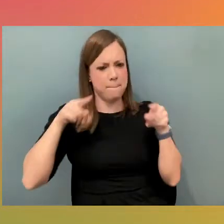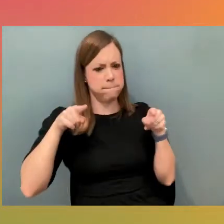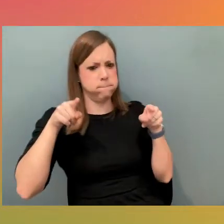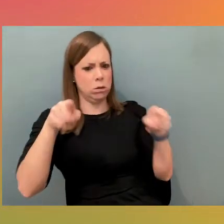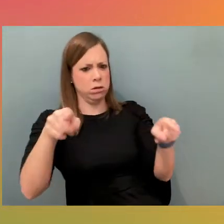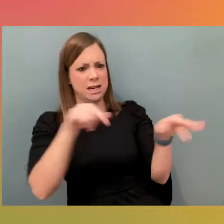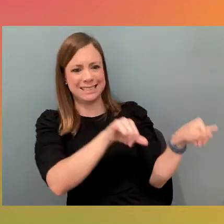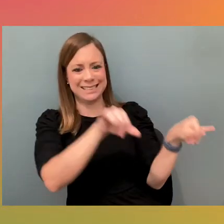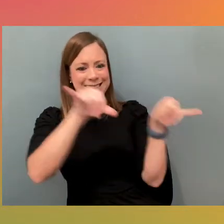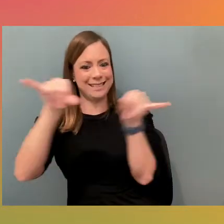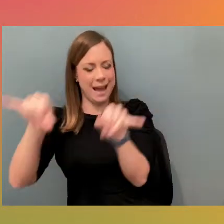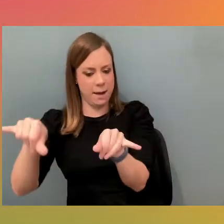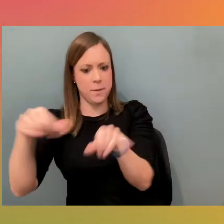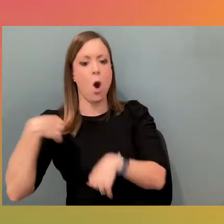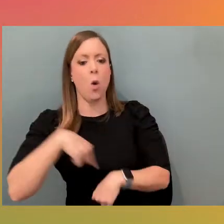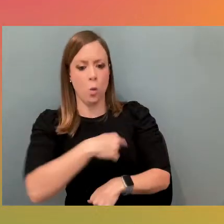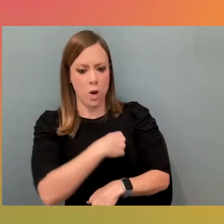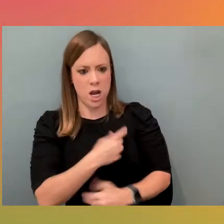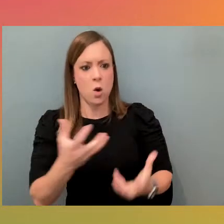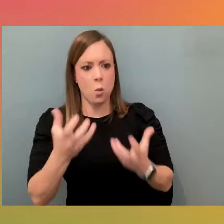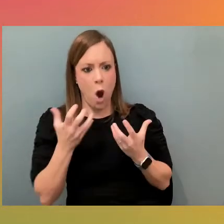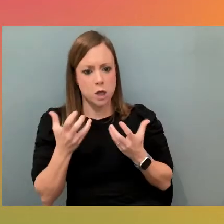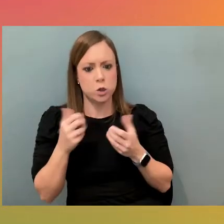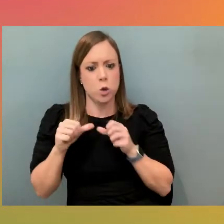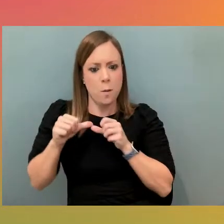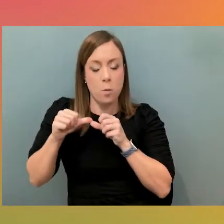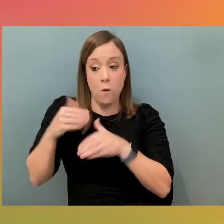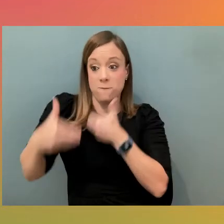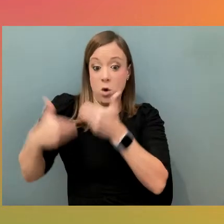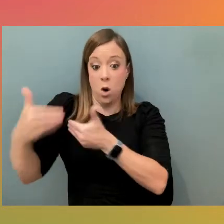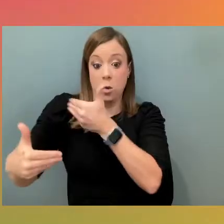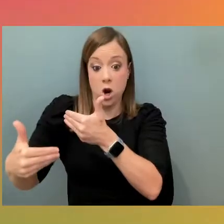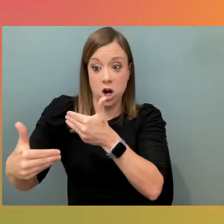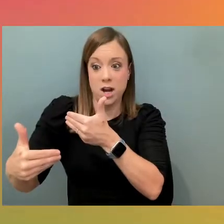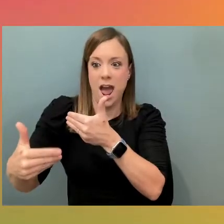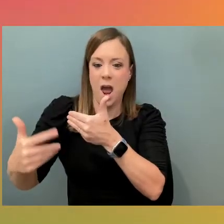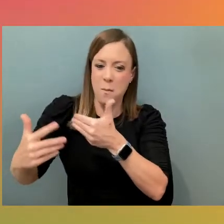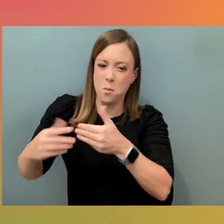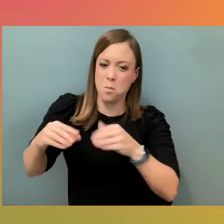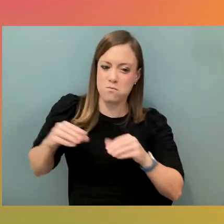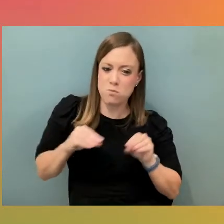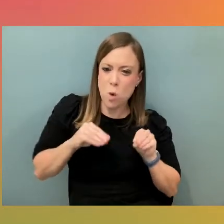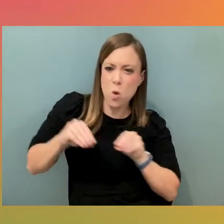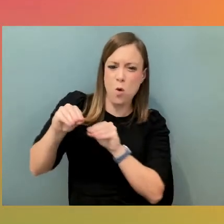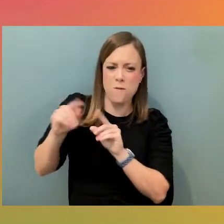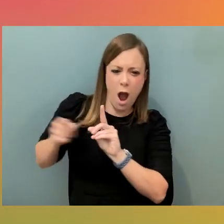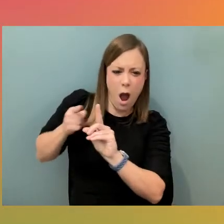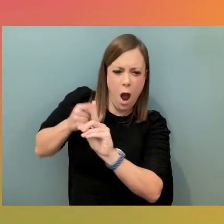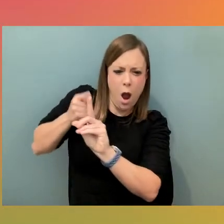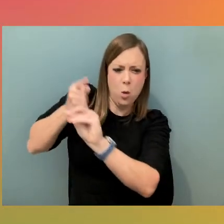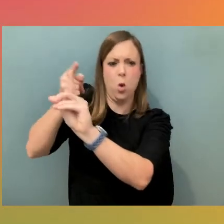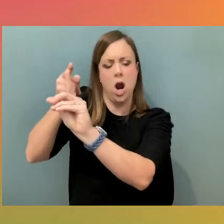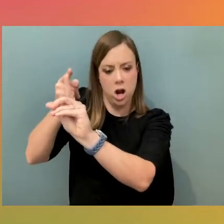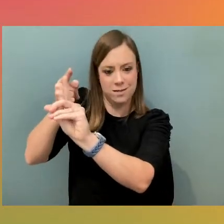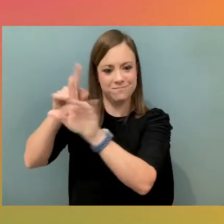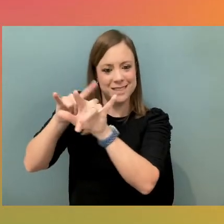THERE AND STABILIZE ITSELF THERE, WE, THROUGH THE PRACTICE